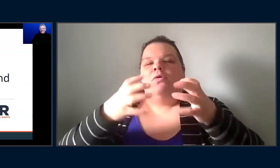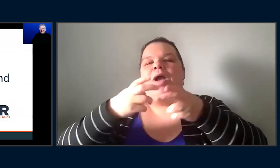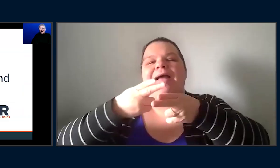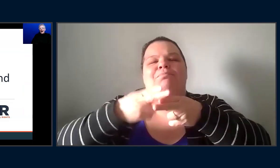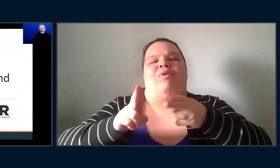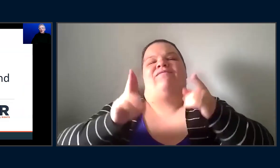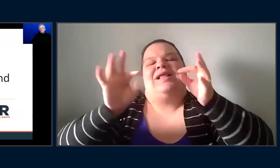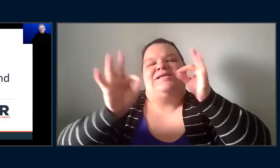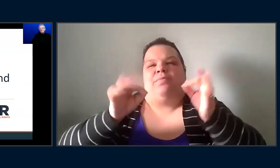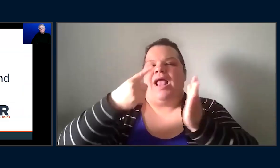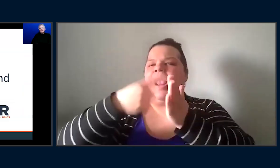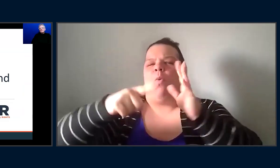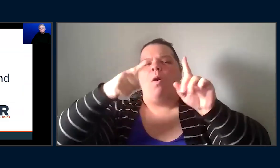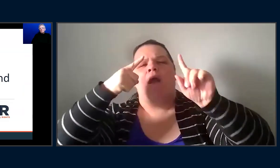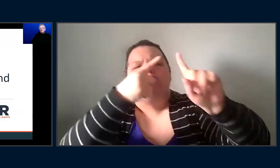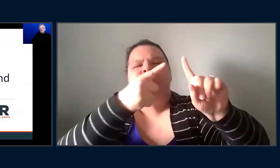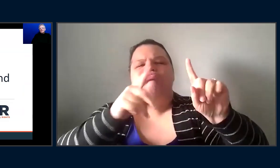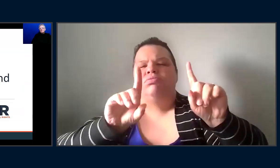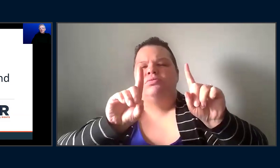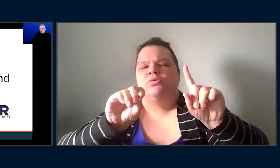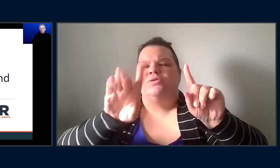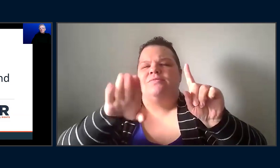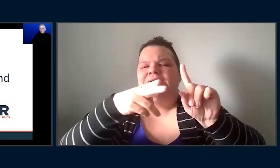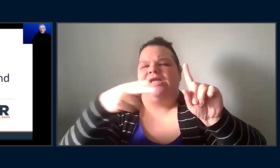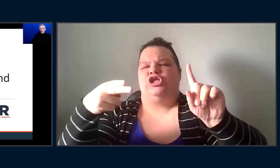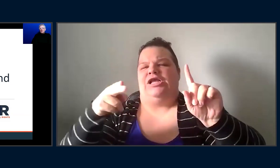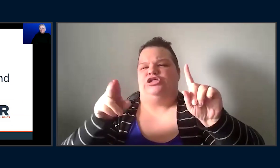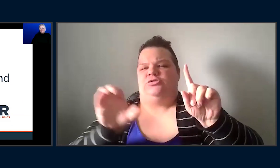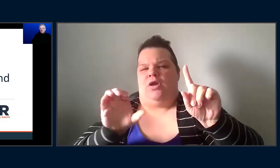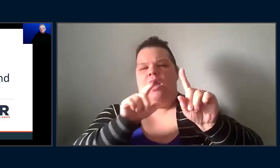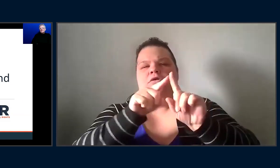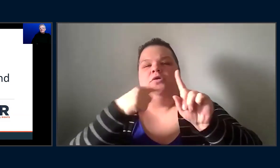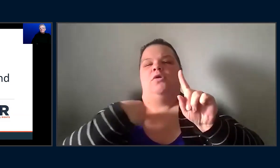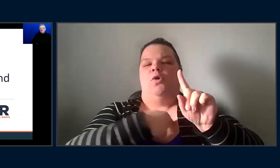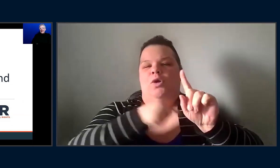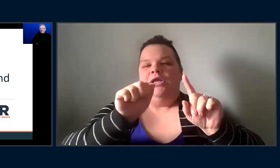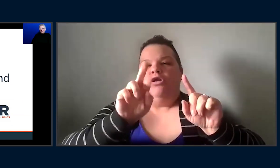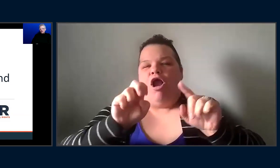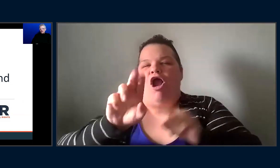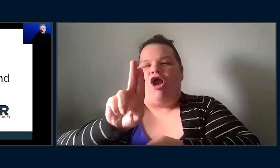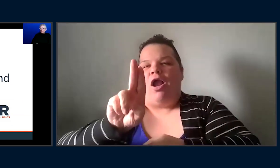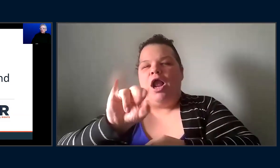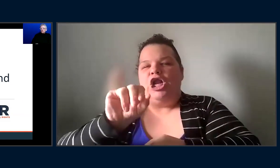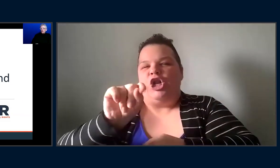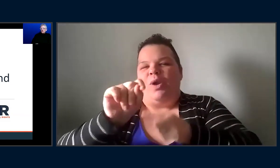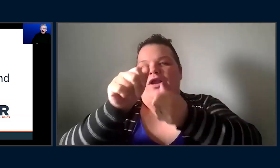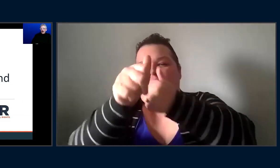Next slide, please. All right, so I wanted to briefly explain what the goal of the DODDBHH,